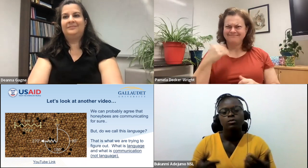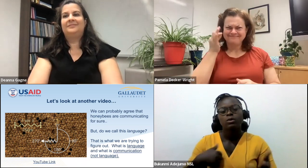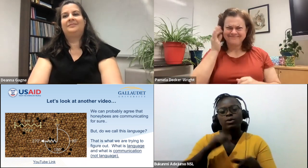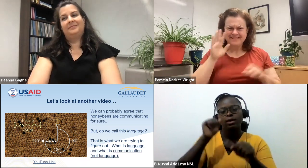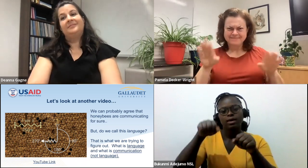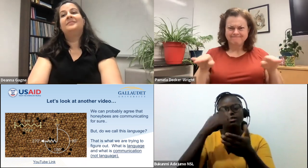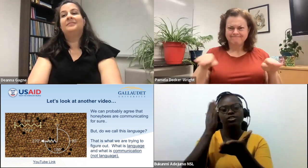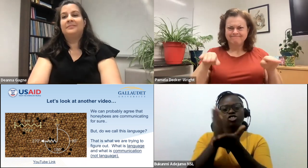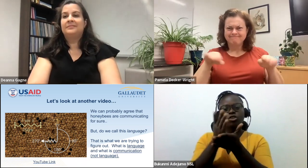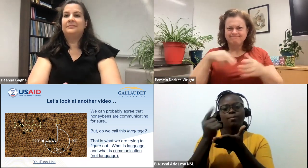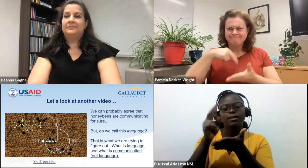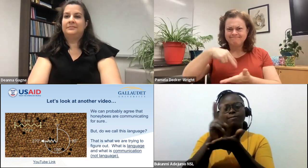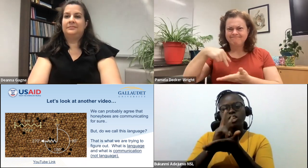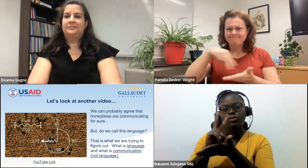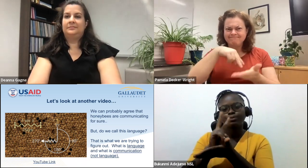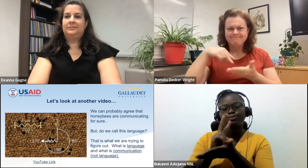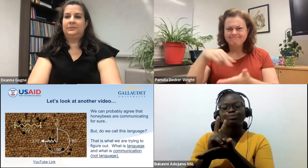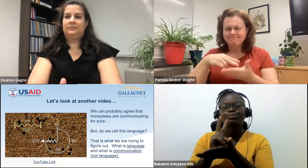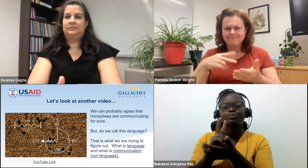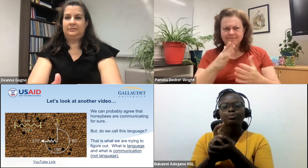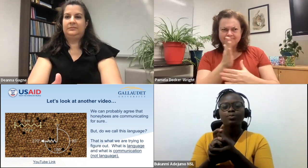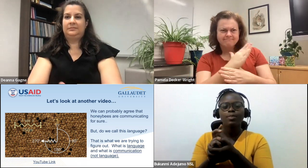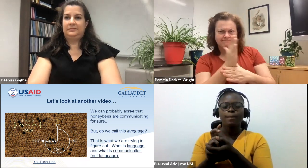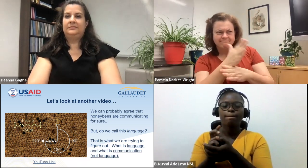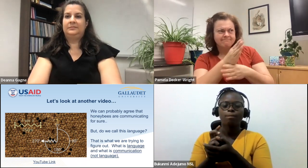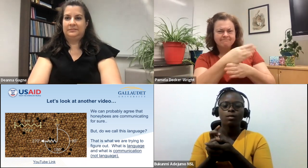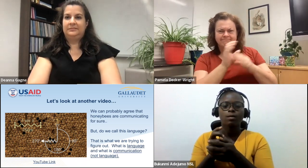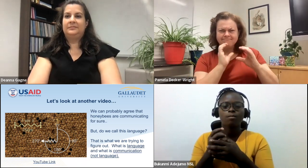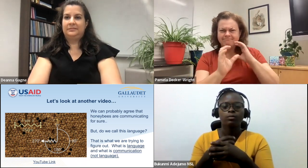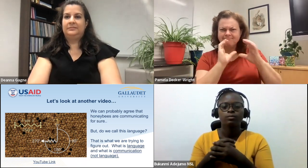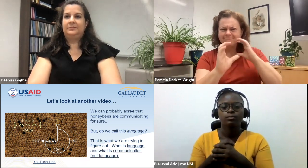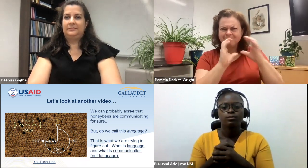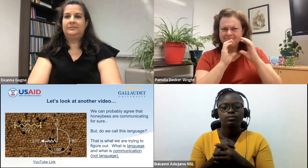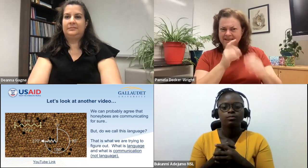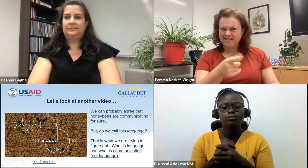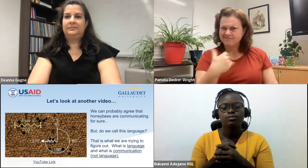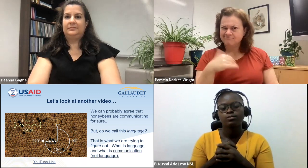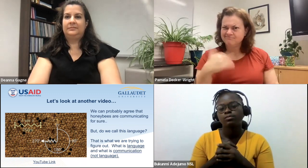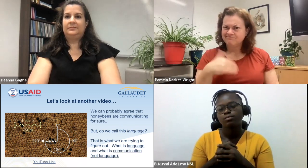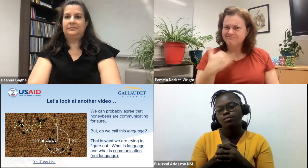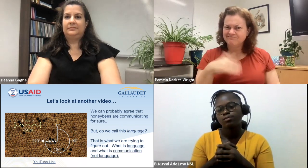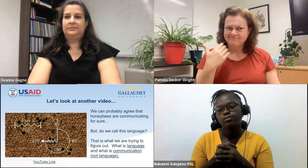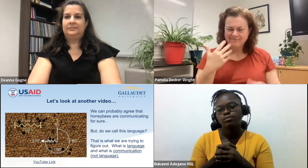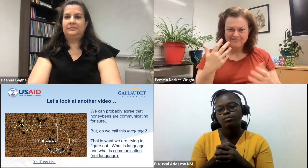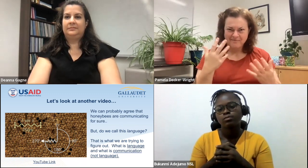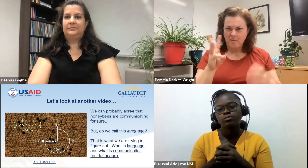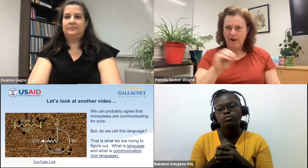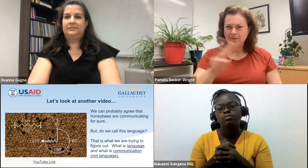great. So this is fascinating watching this dance that the bees perform. and they're communicating the distance